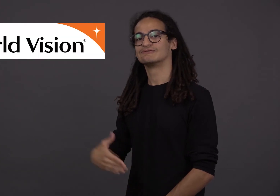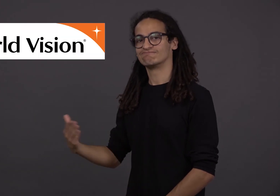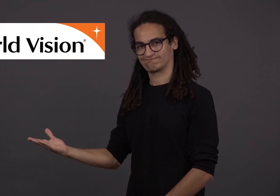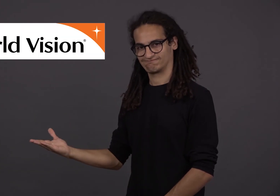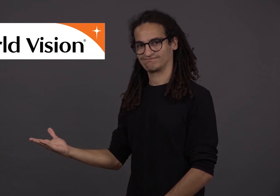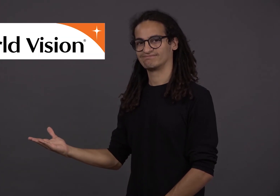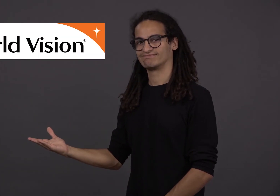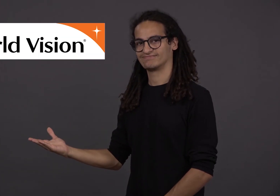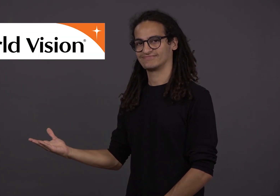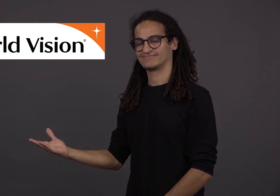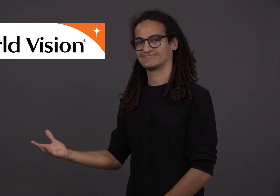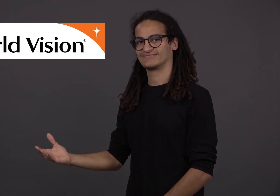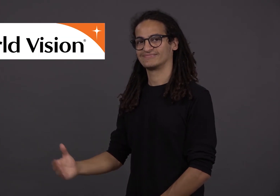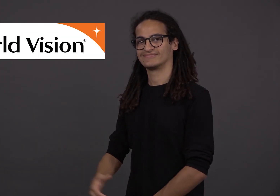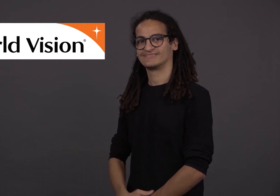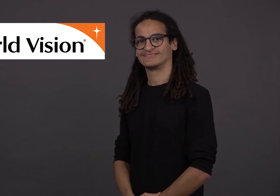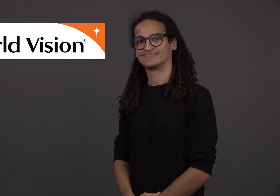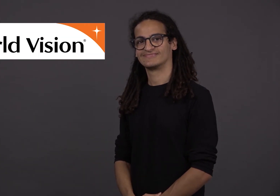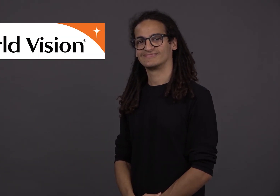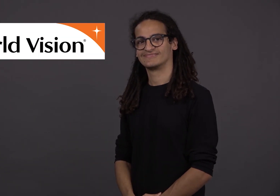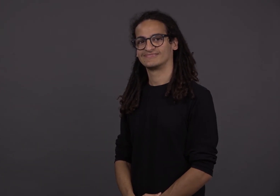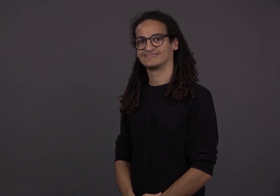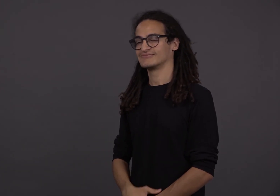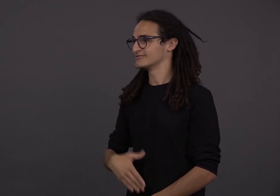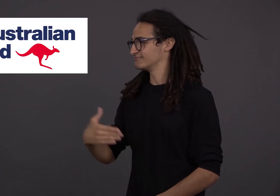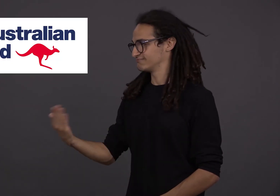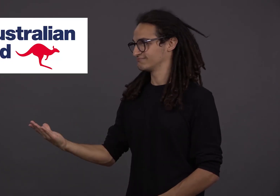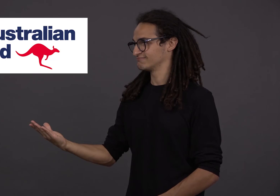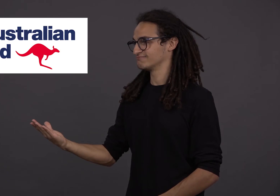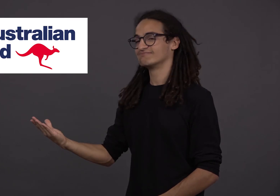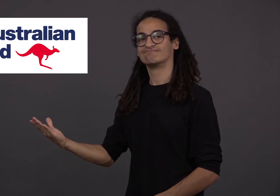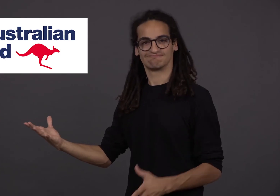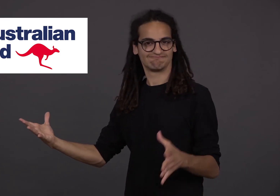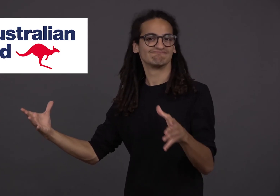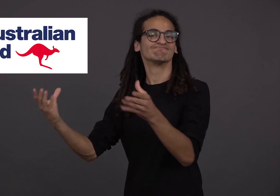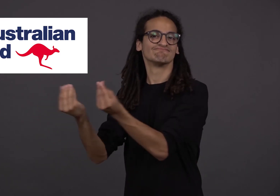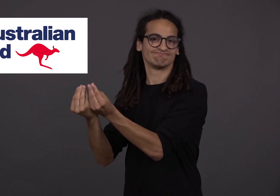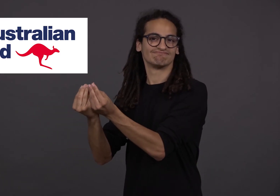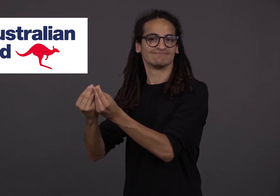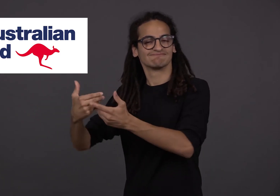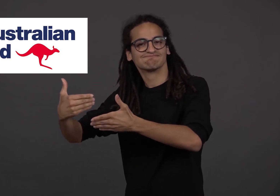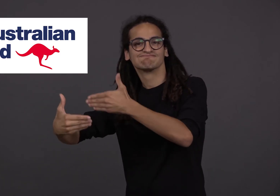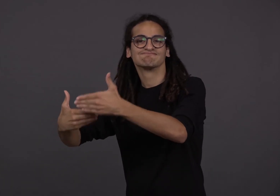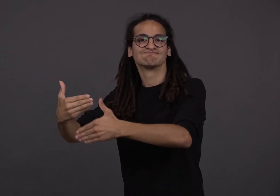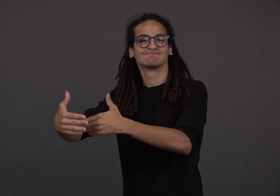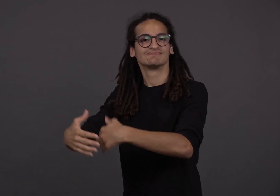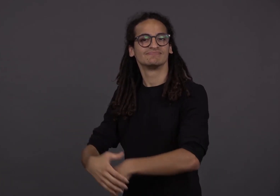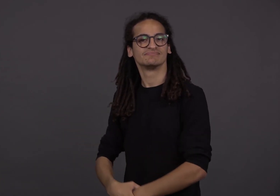World Vision and the Australian Government,